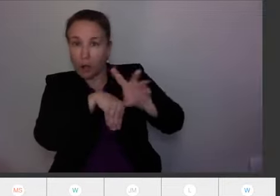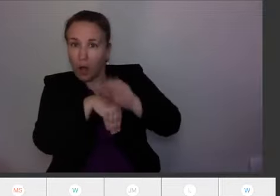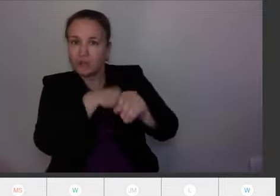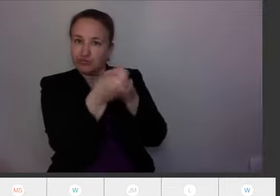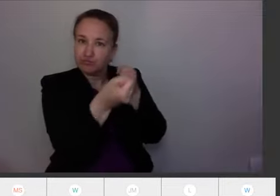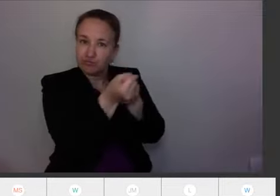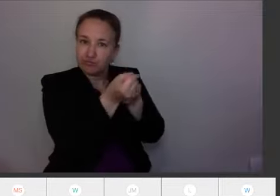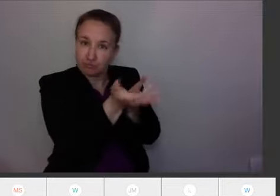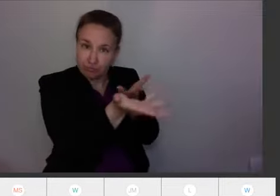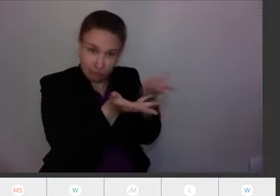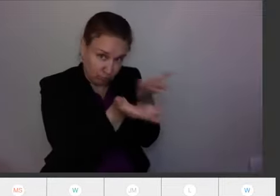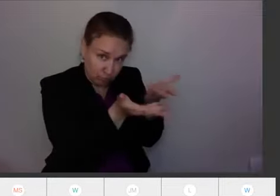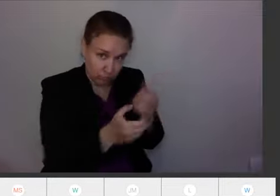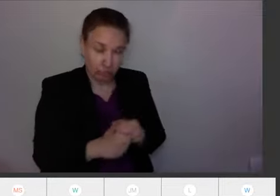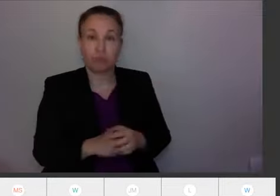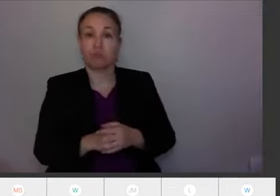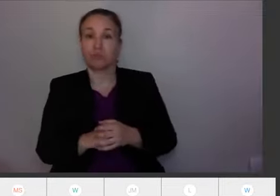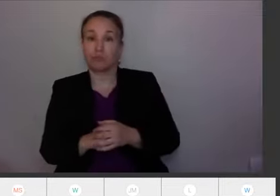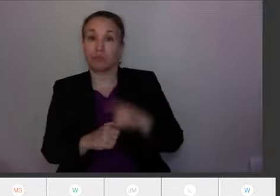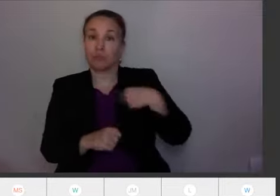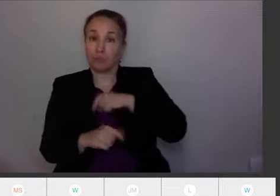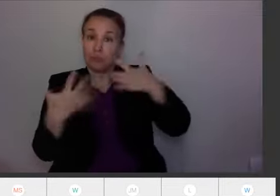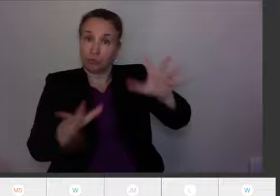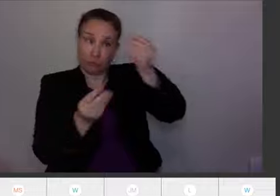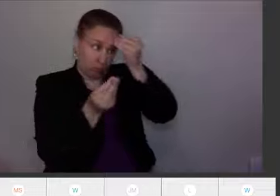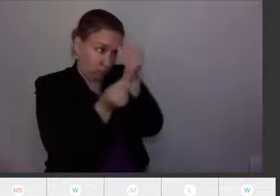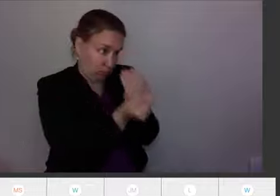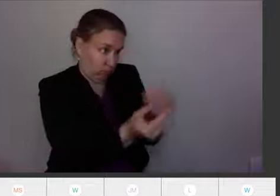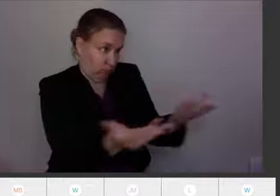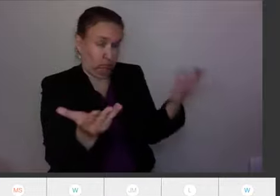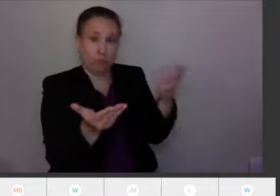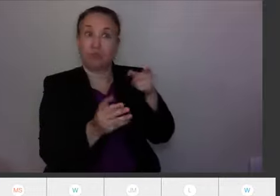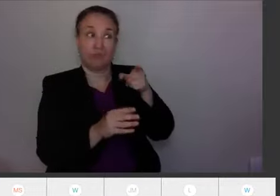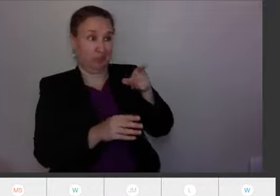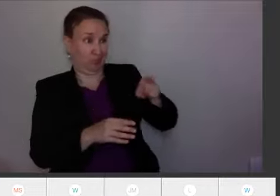we have conveyed to them that whatever those school boards and those are the